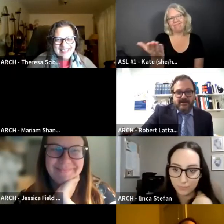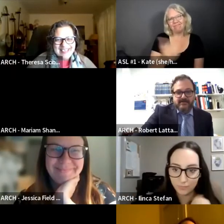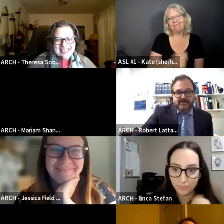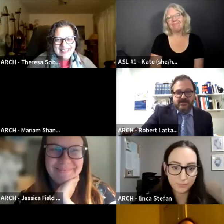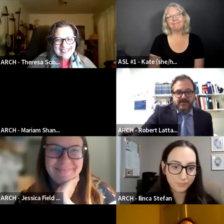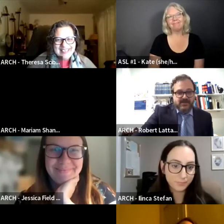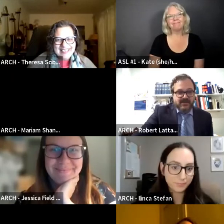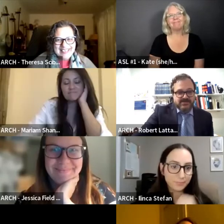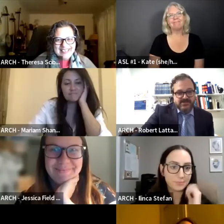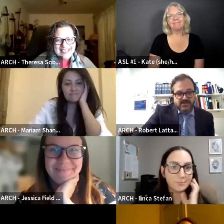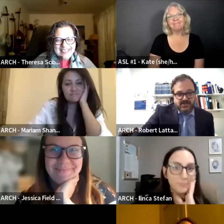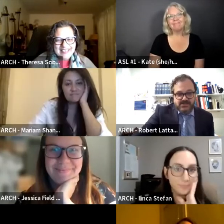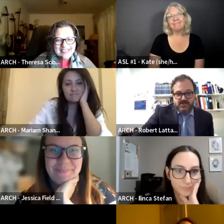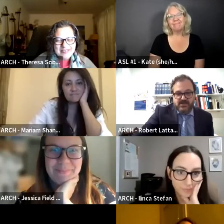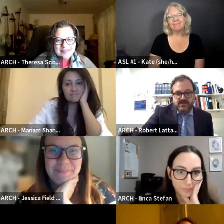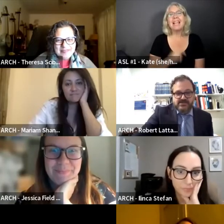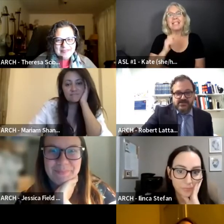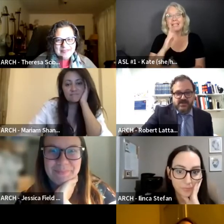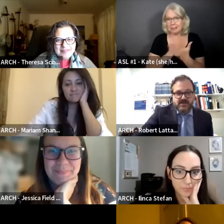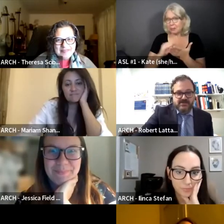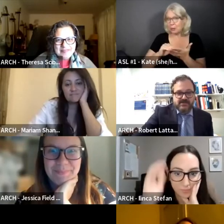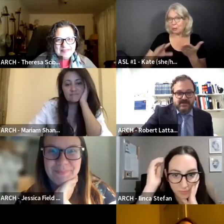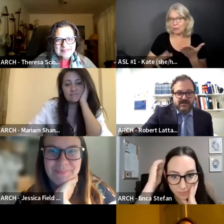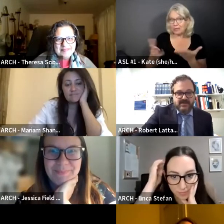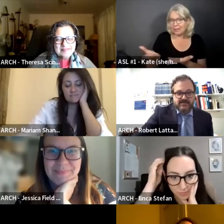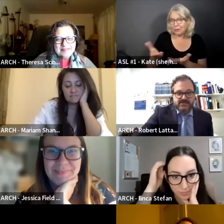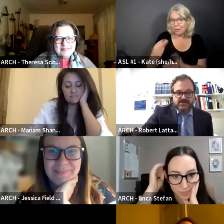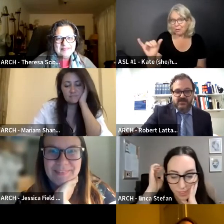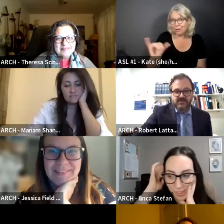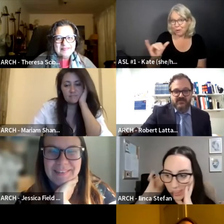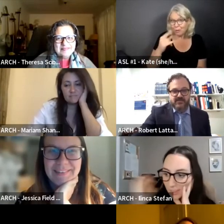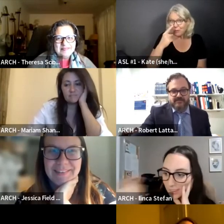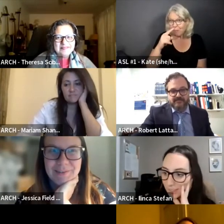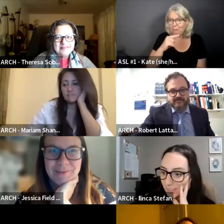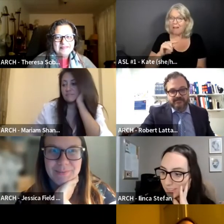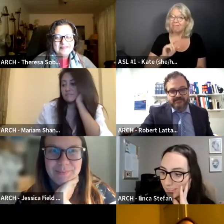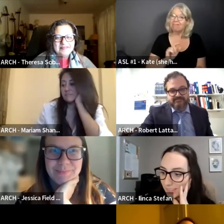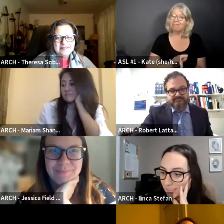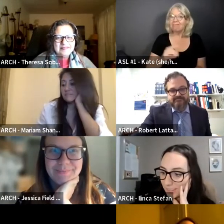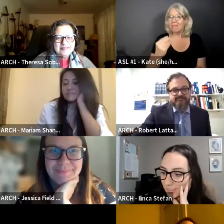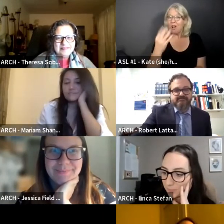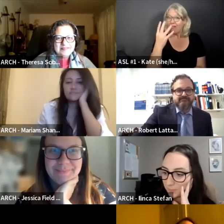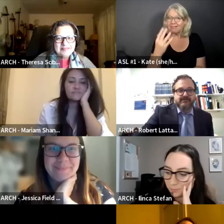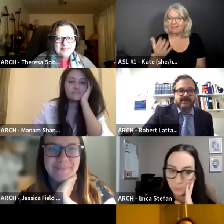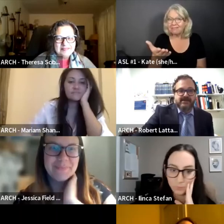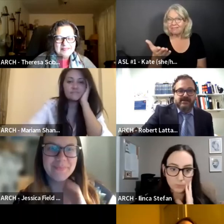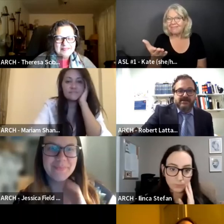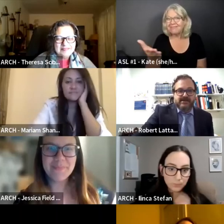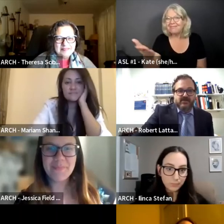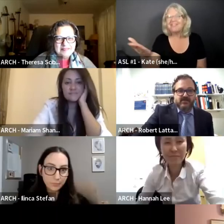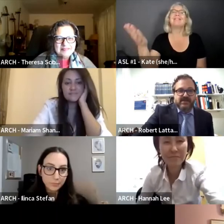I THINK WE HAVE SOME STUDENTS JOINING US, AS WELL. IT'S WONDERFUL.